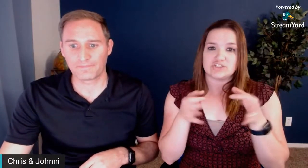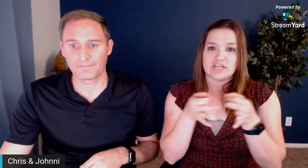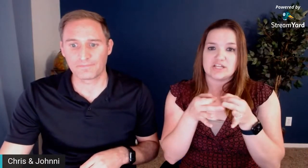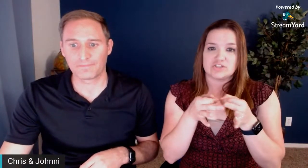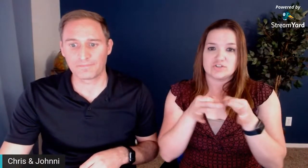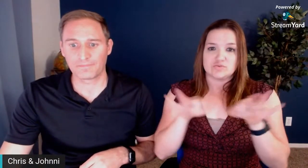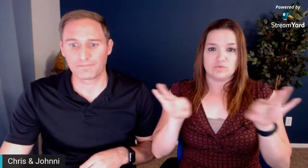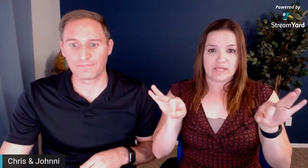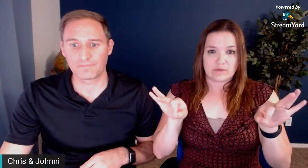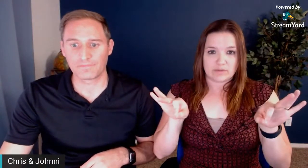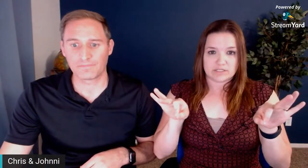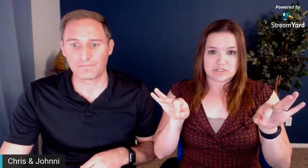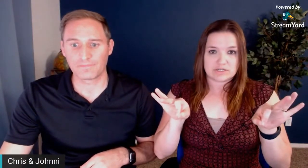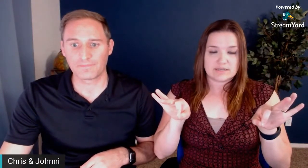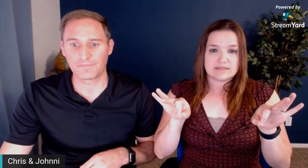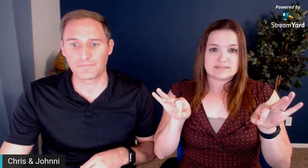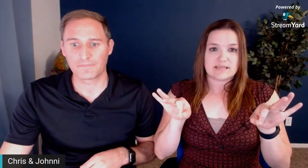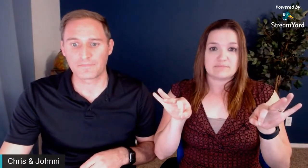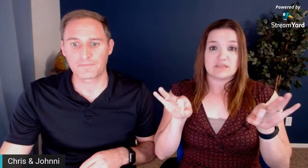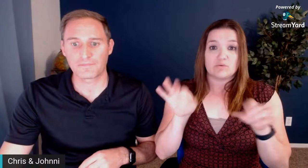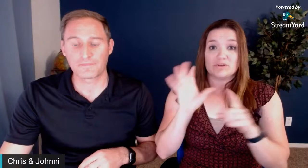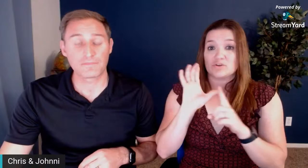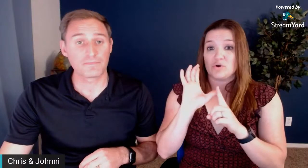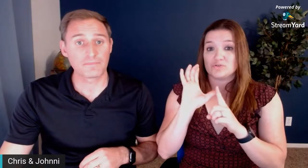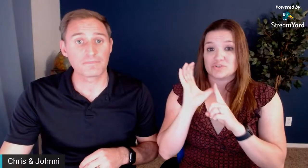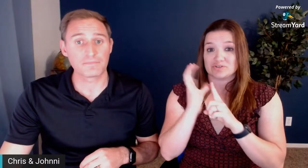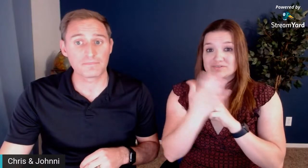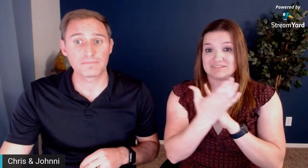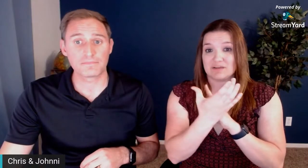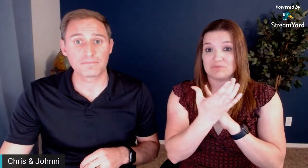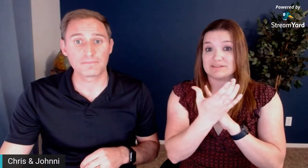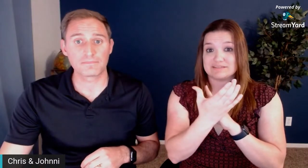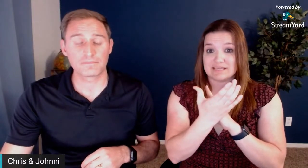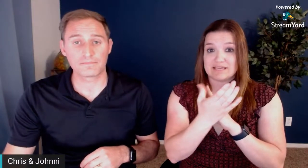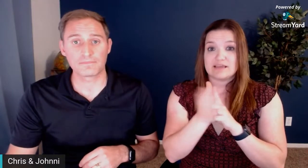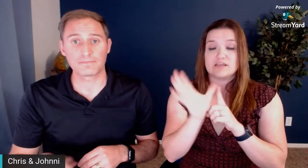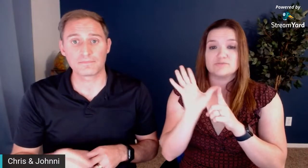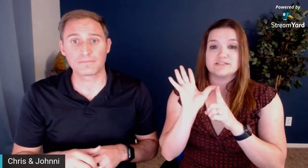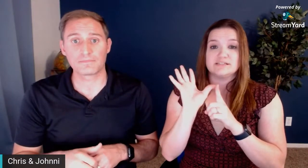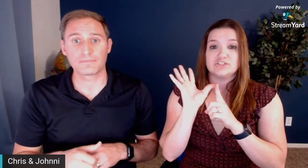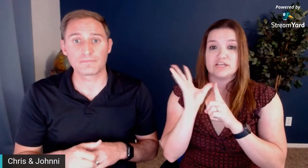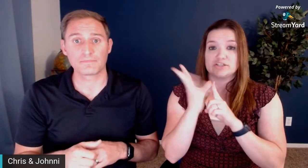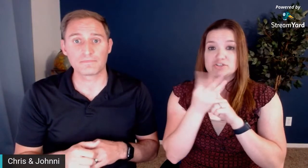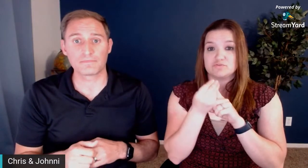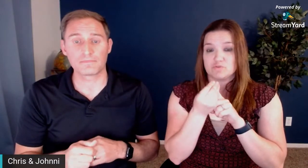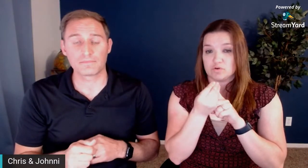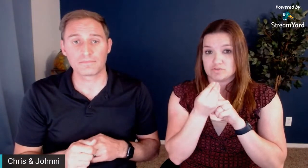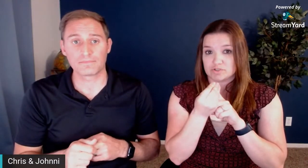changed to language same thing with culture it's done with the sea has recently changed to culture